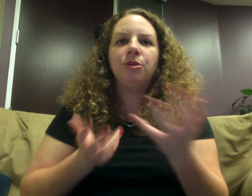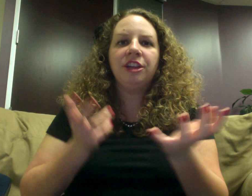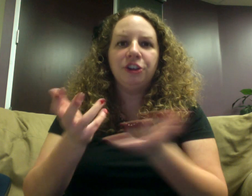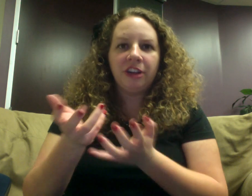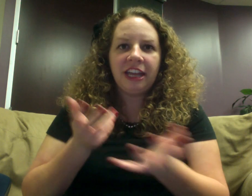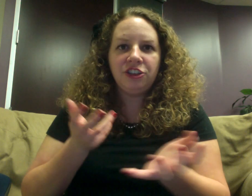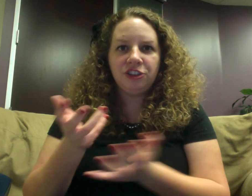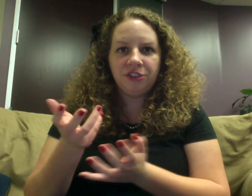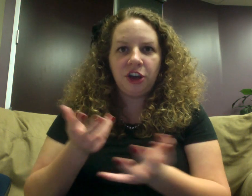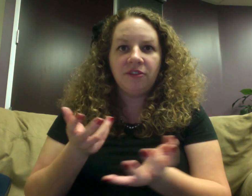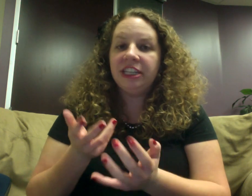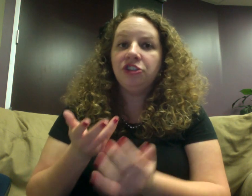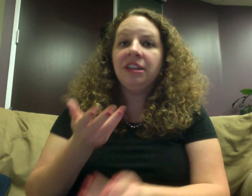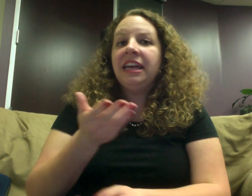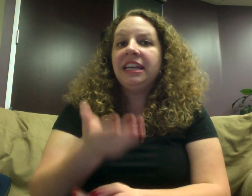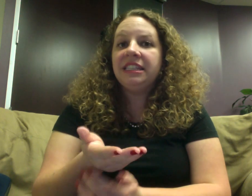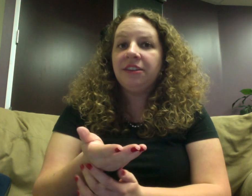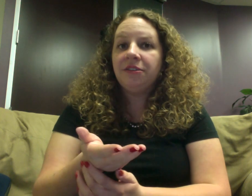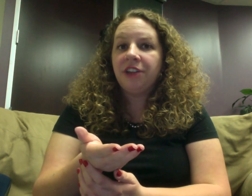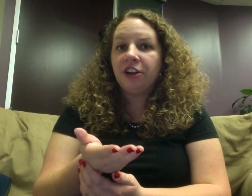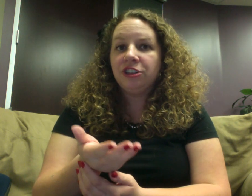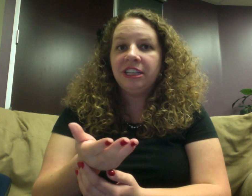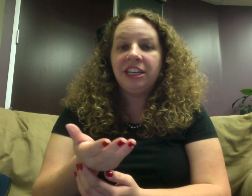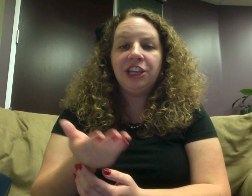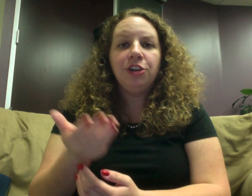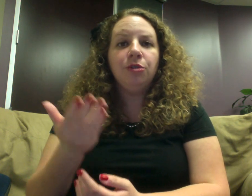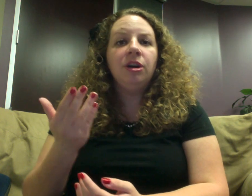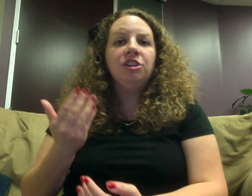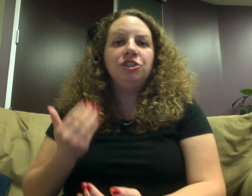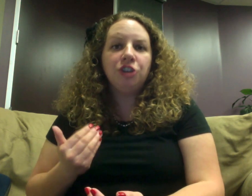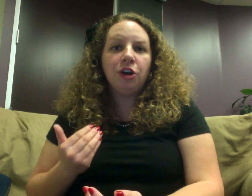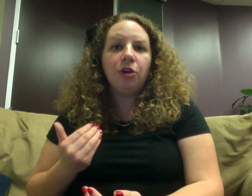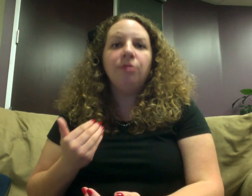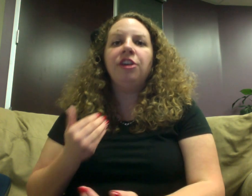that you're engaged in the conversation and see if they're understanding you to know that